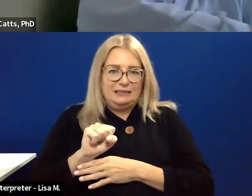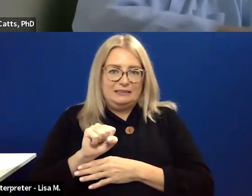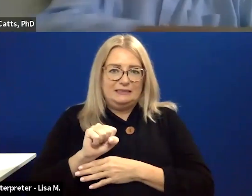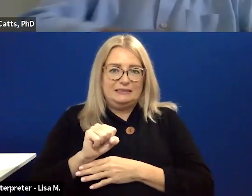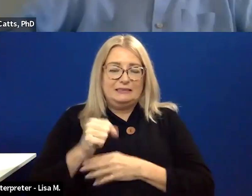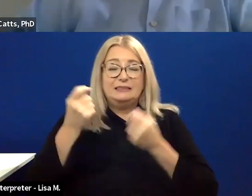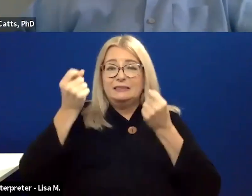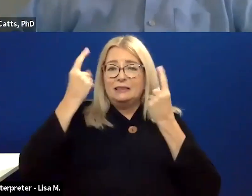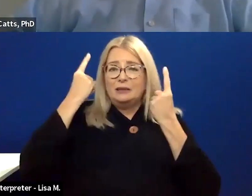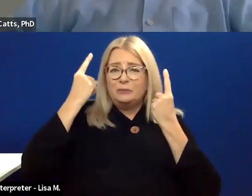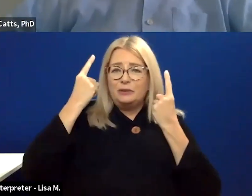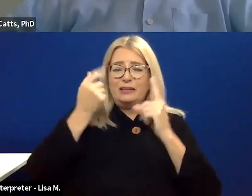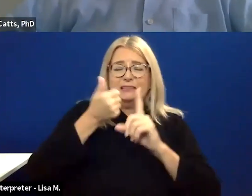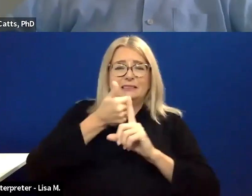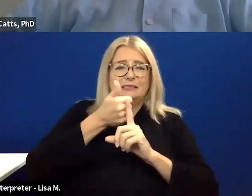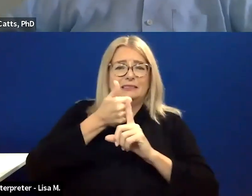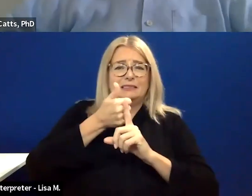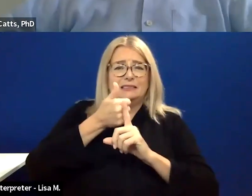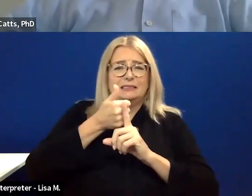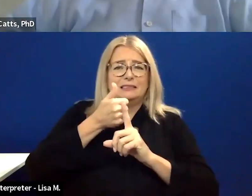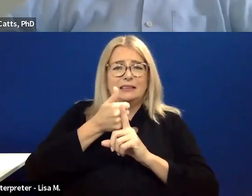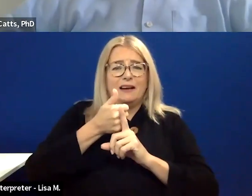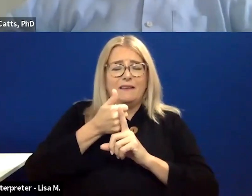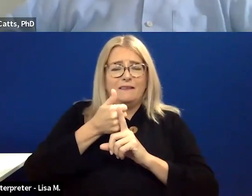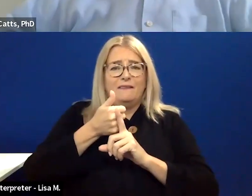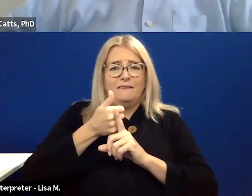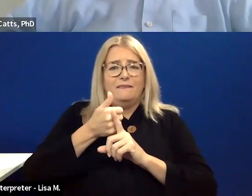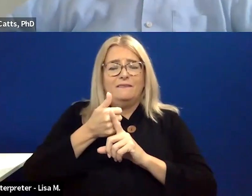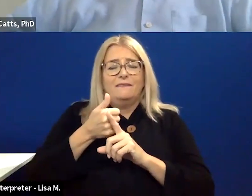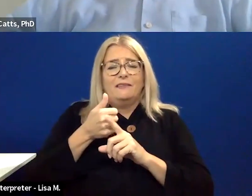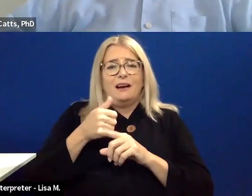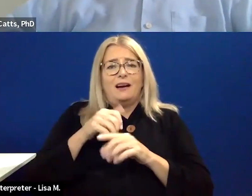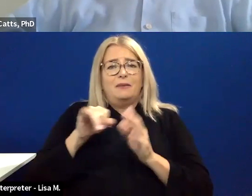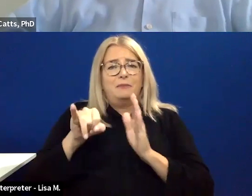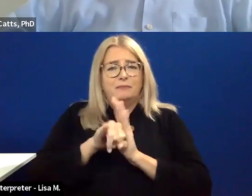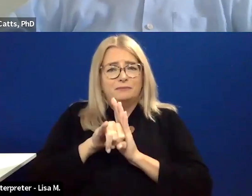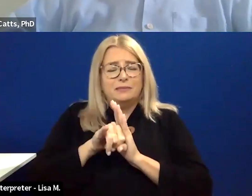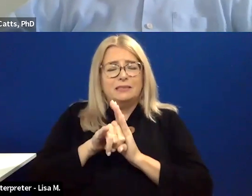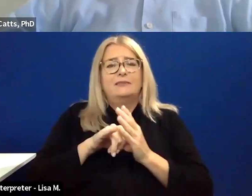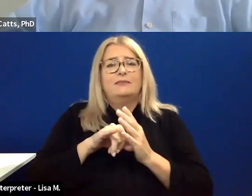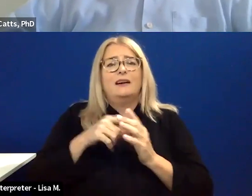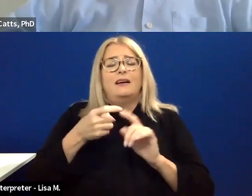the National Reading Panel more than 20 years ago you know as one of the the five pillars of